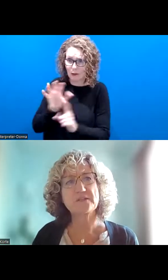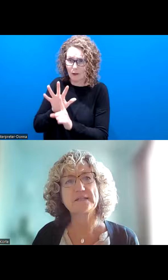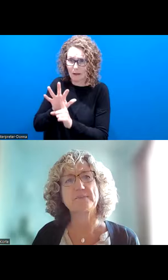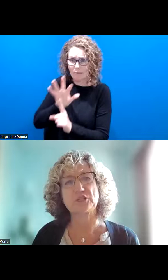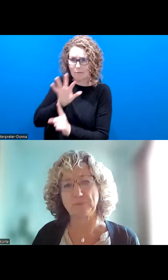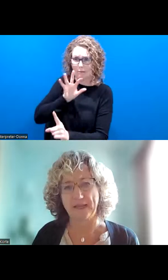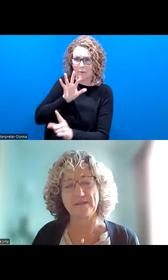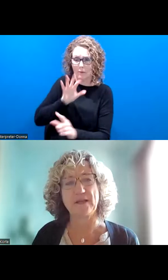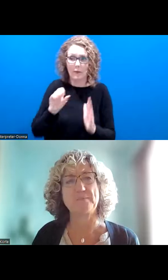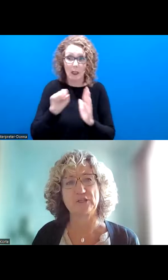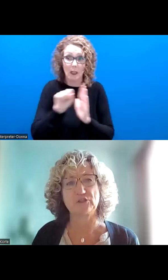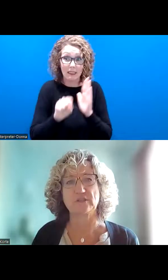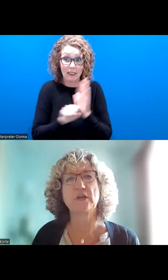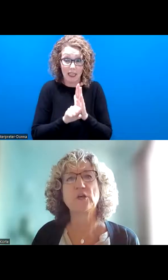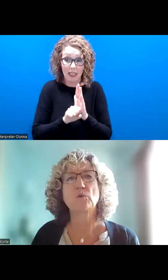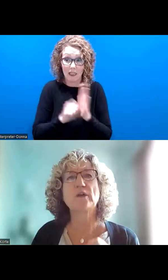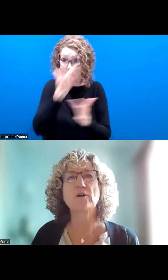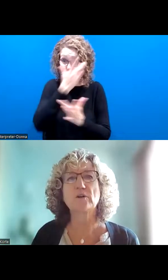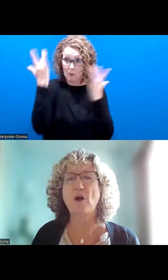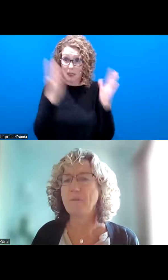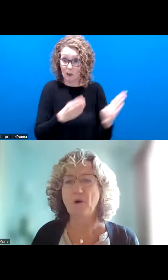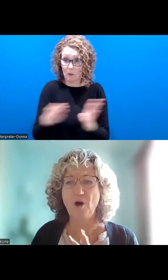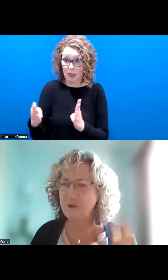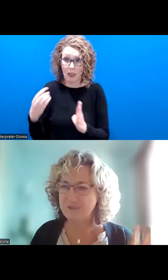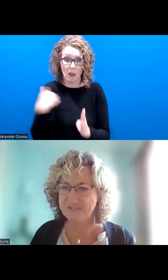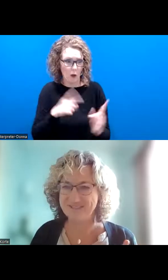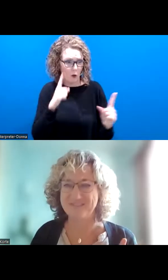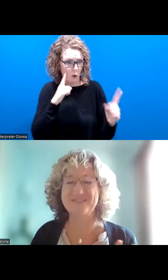visa, and spouses of active-duty military